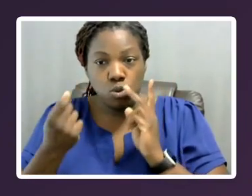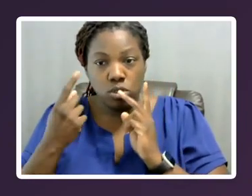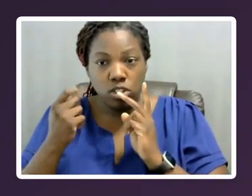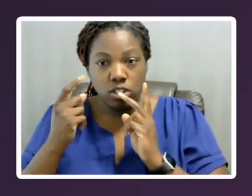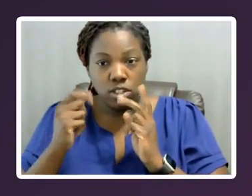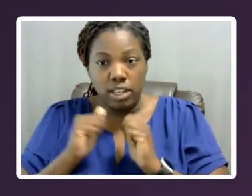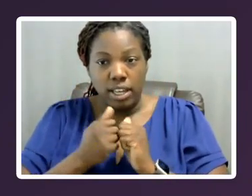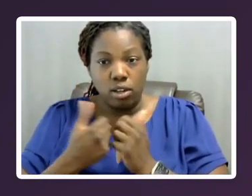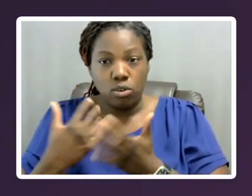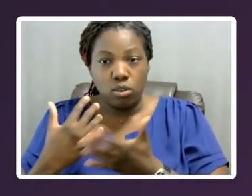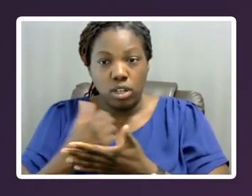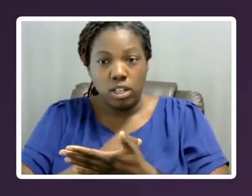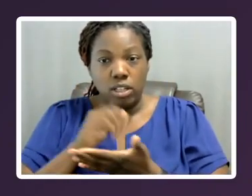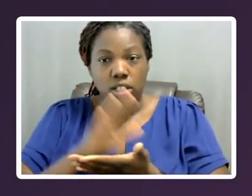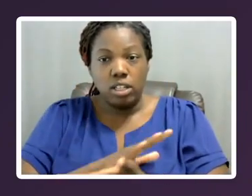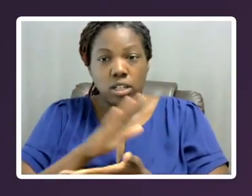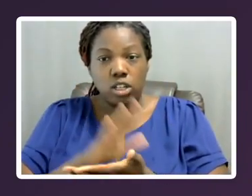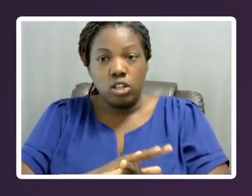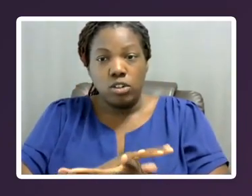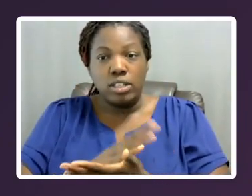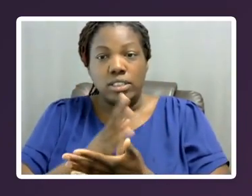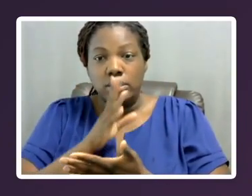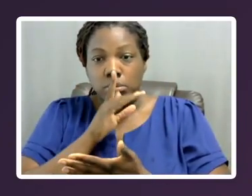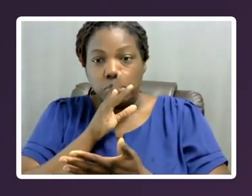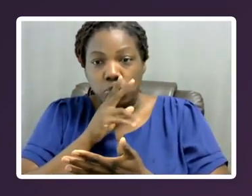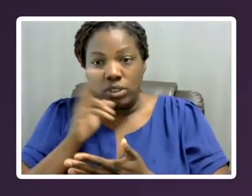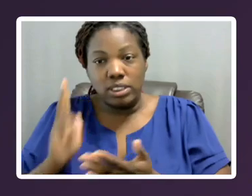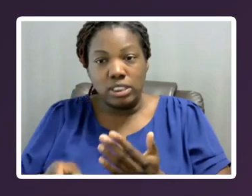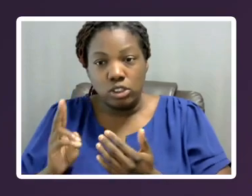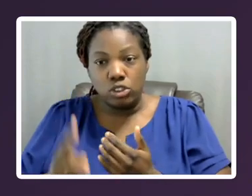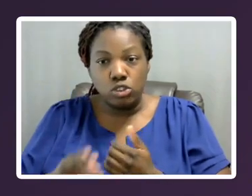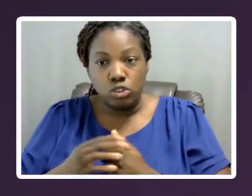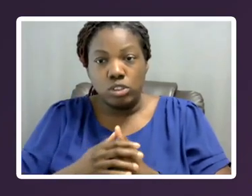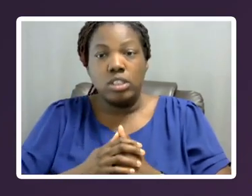oral histories. We will make connections to community using photographs and oral